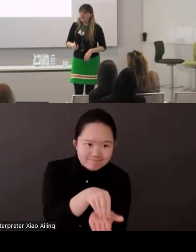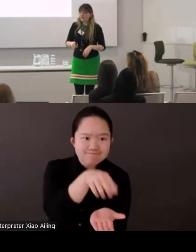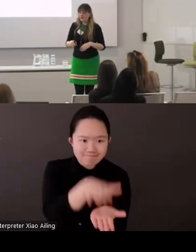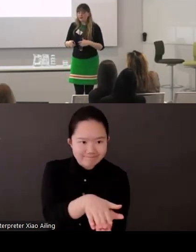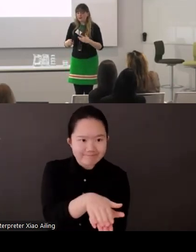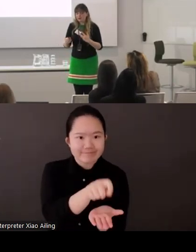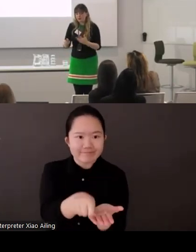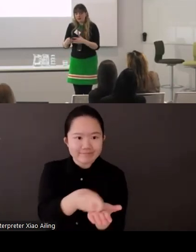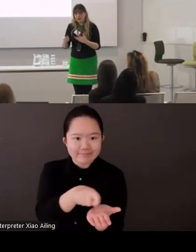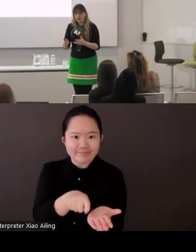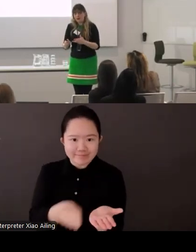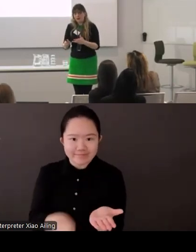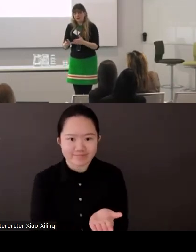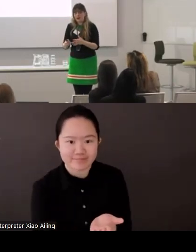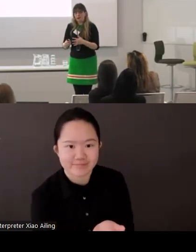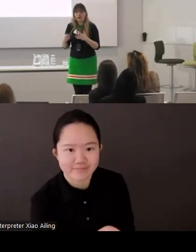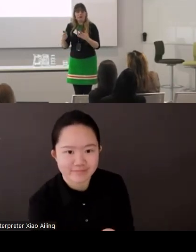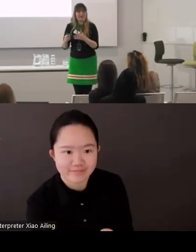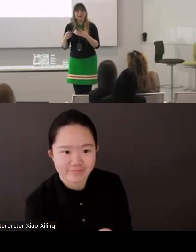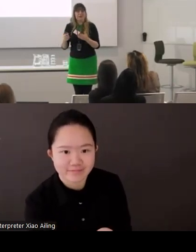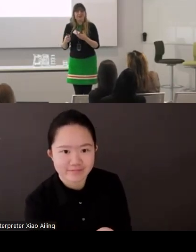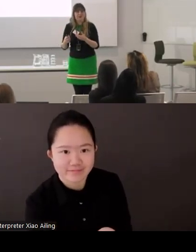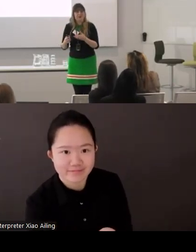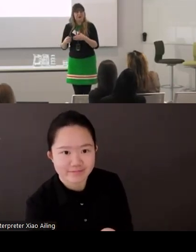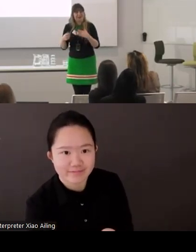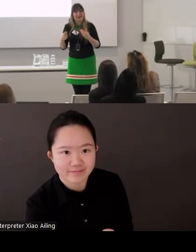So that whole thing about putting my disability into words, gaining